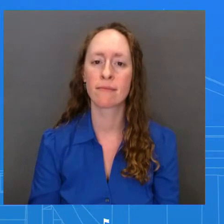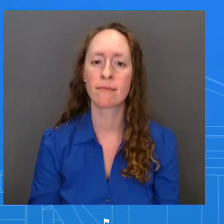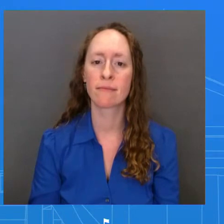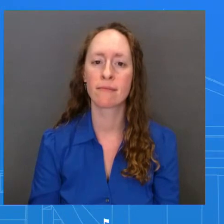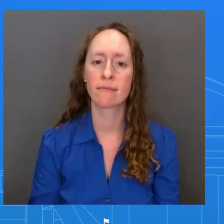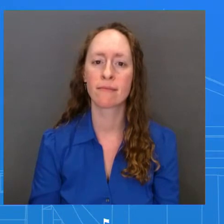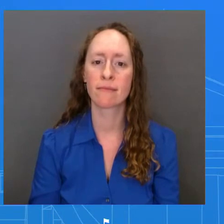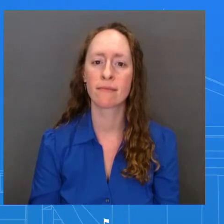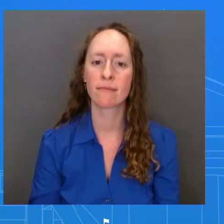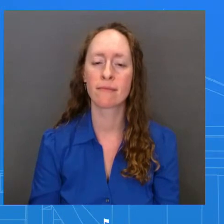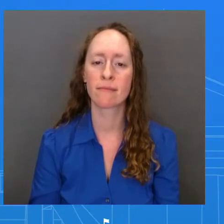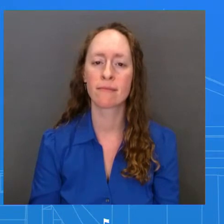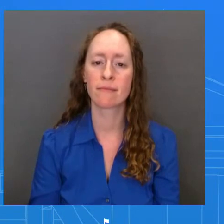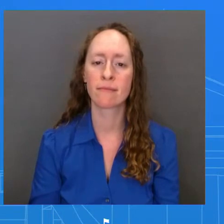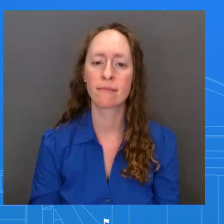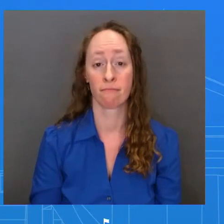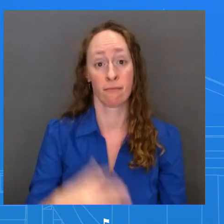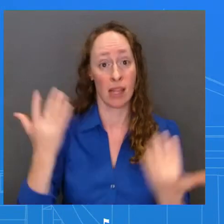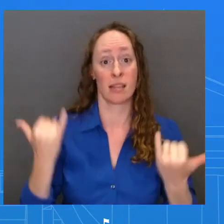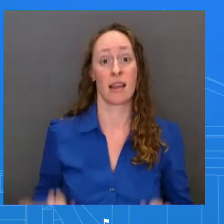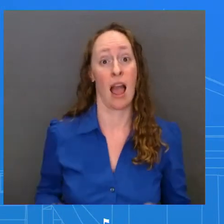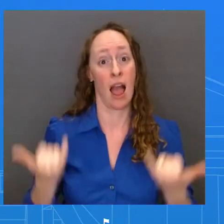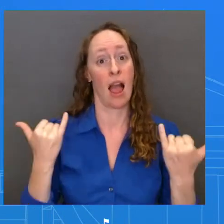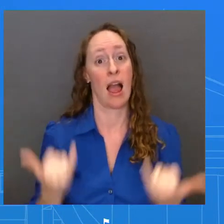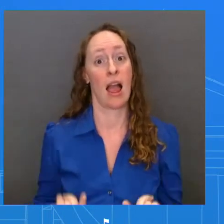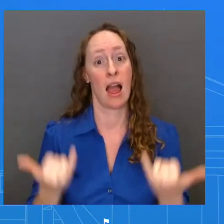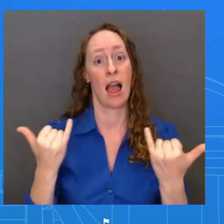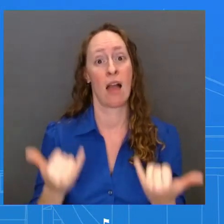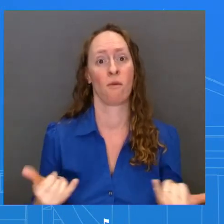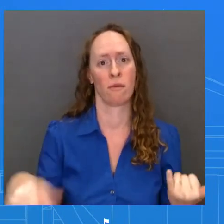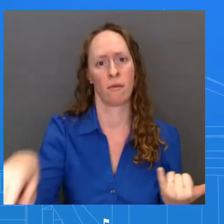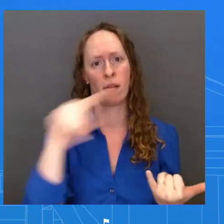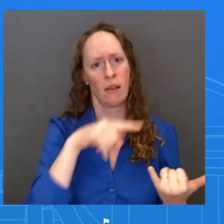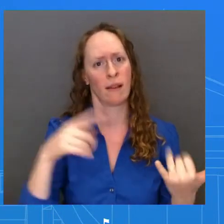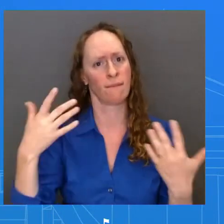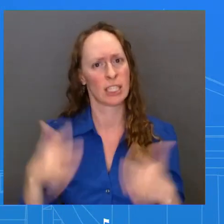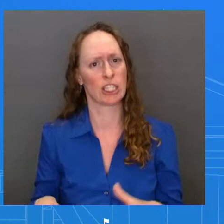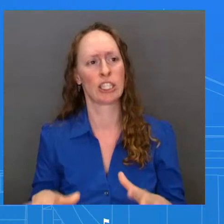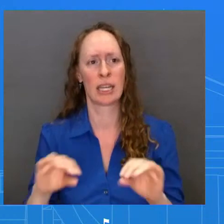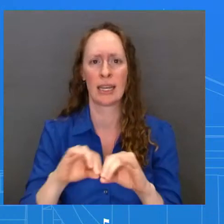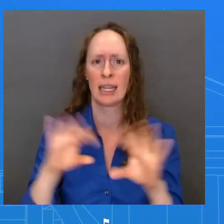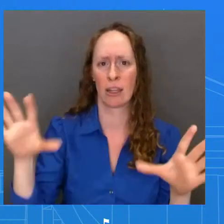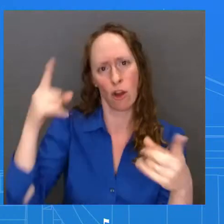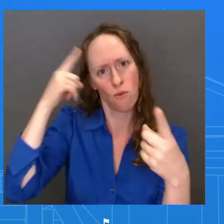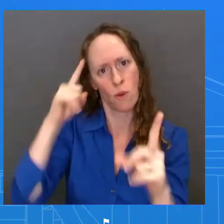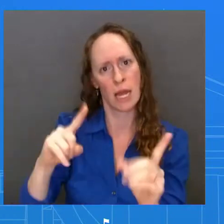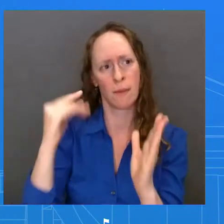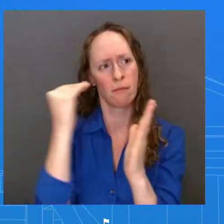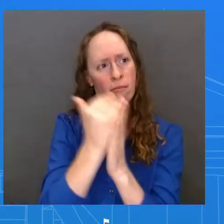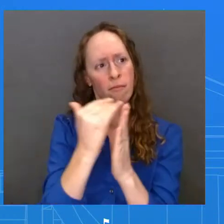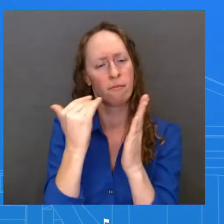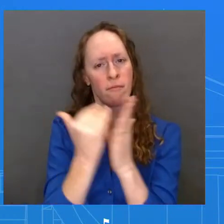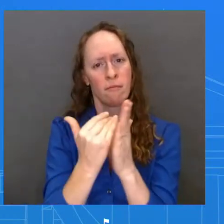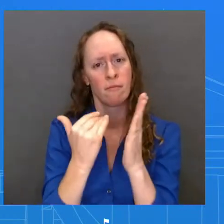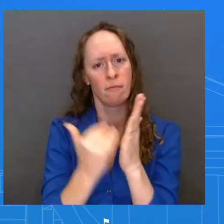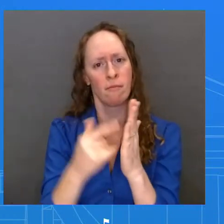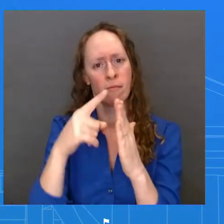And the Vilnius document is what governs NATO's attitude toward and approach to Ukraine's